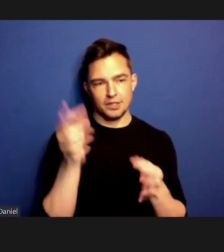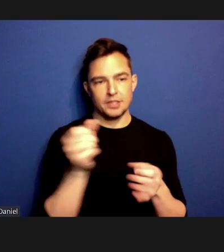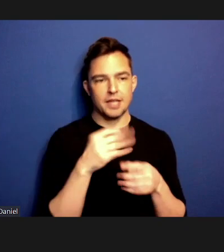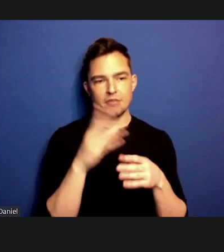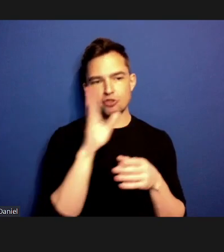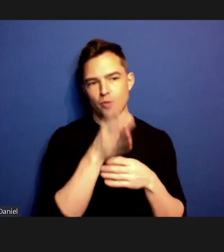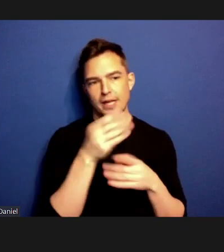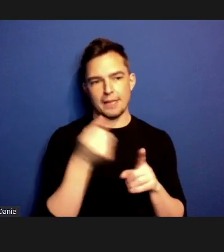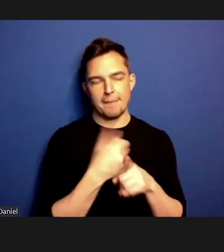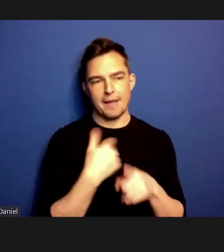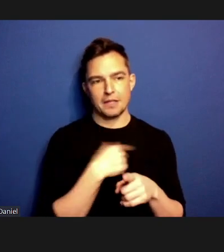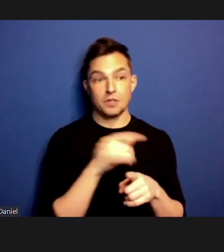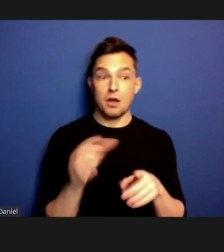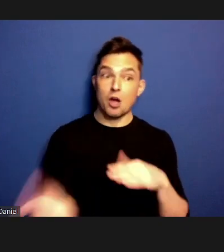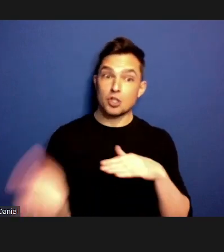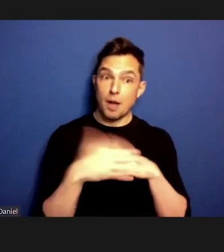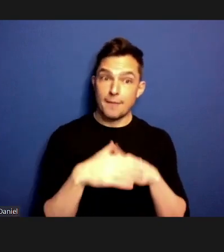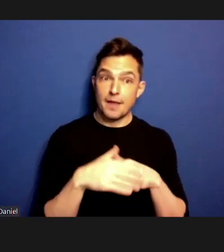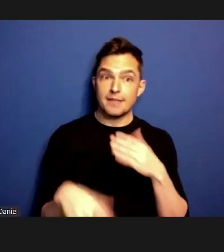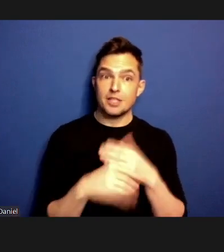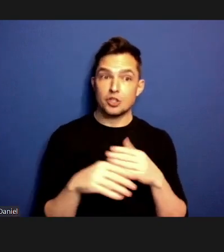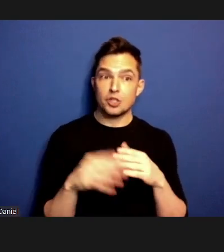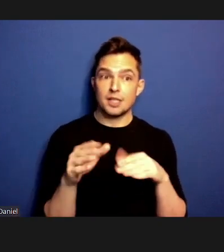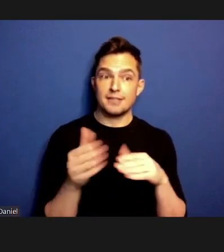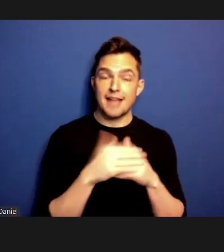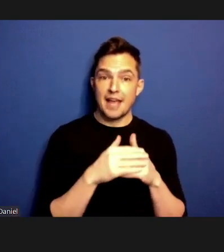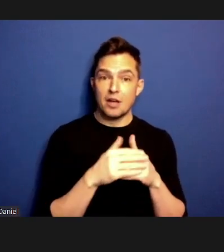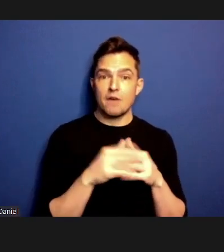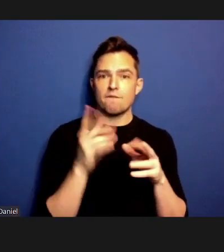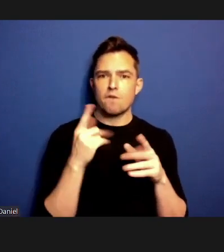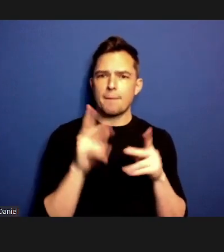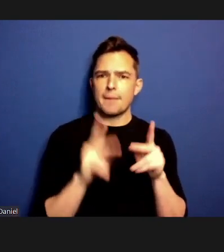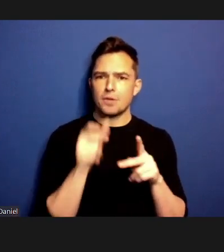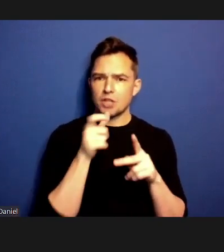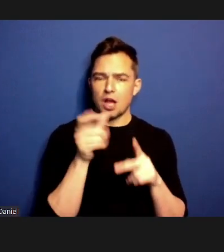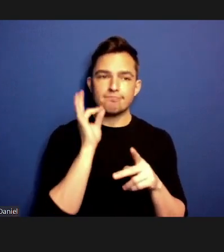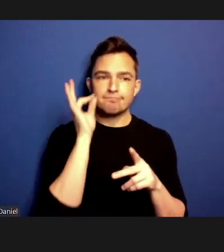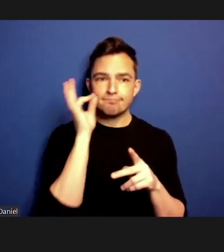of that, the additional layer is for folks who are not indigenous and even those who